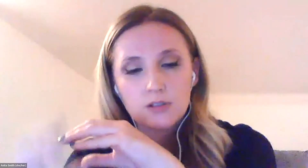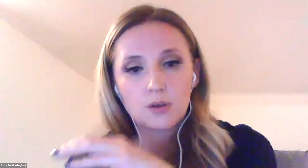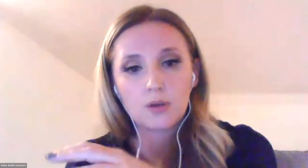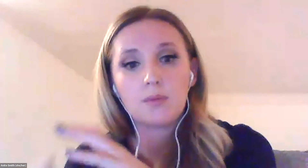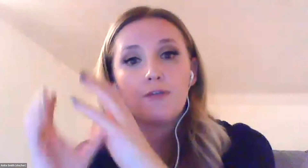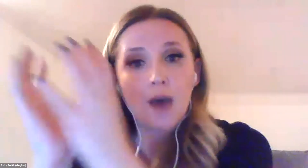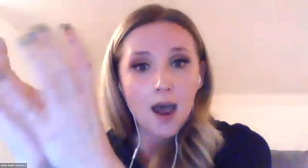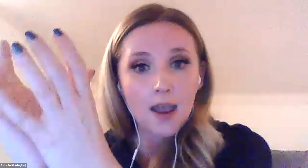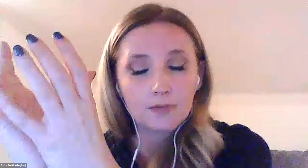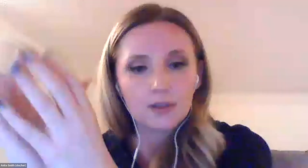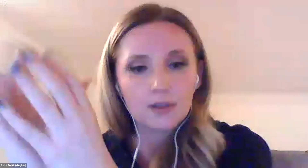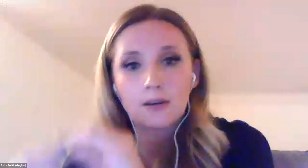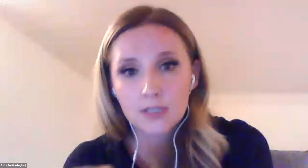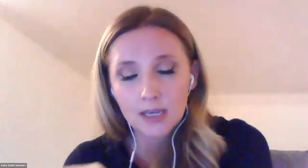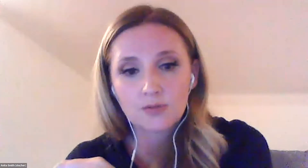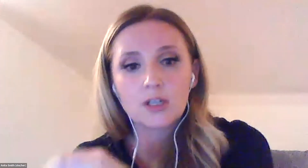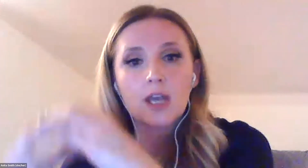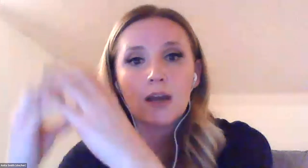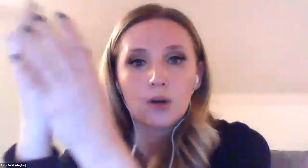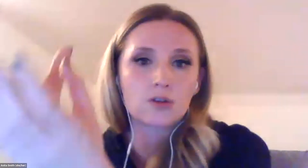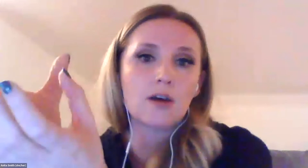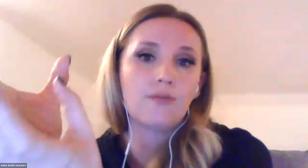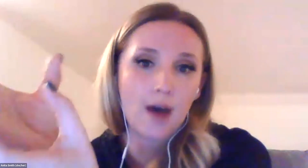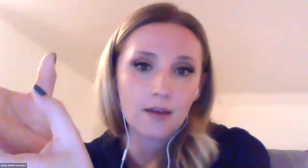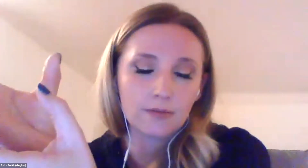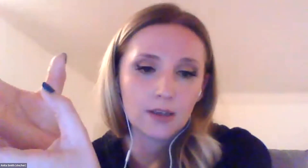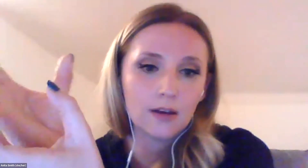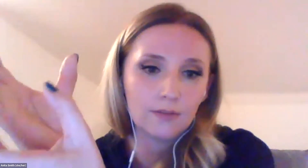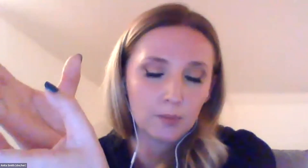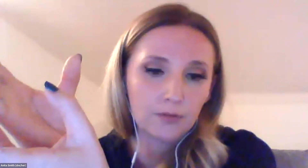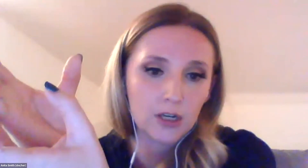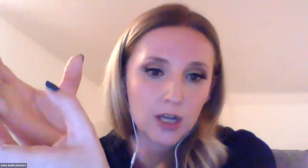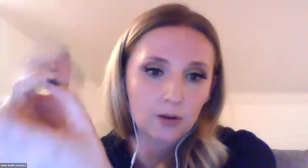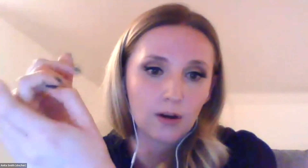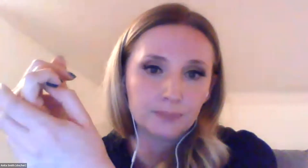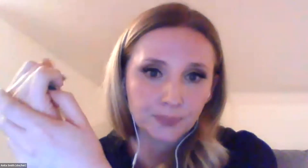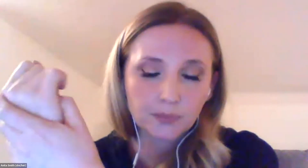So there would be five. Instead of six for each category, there's now five available for each category. - Okay.